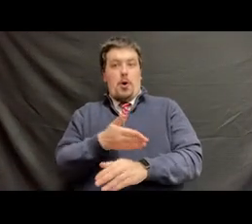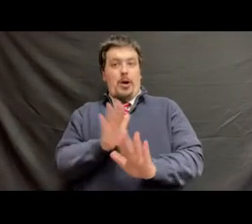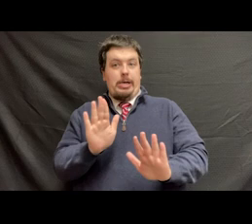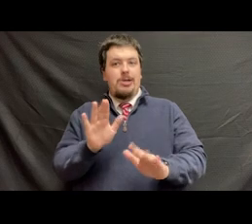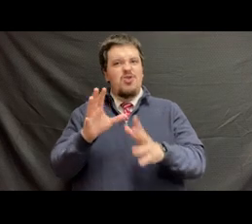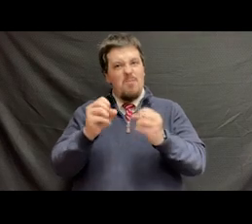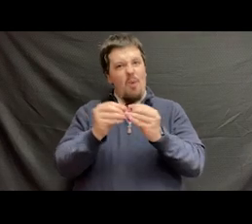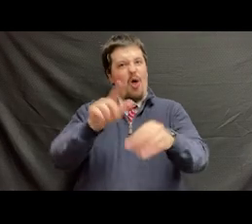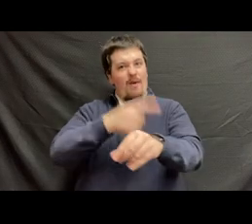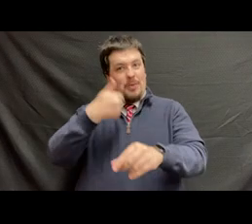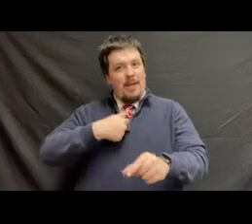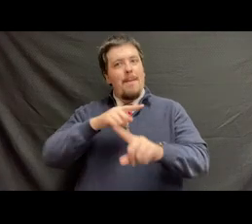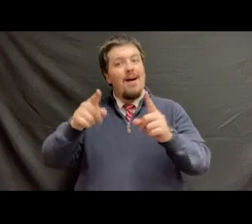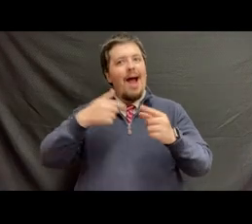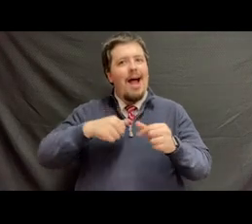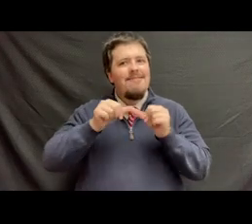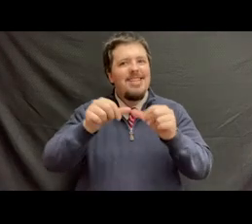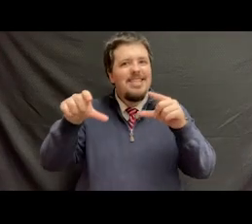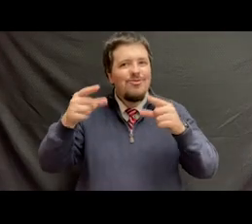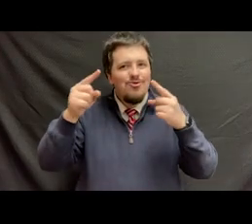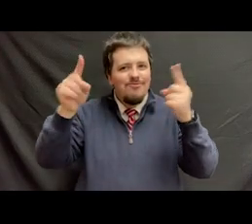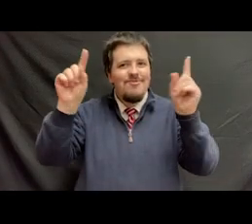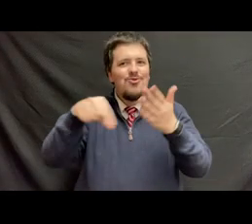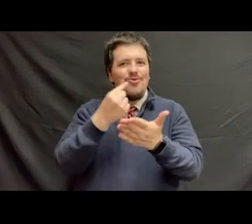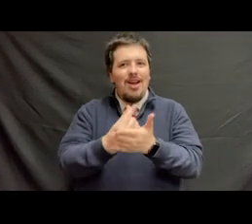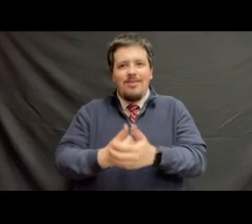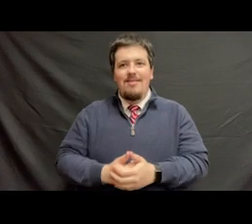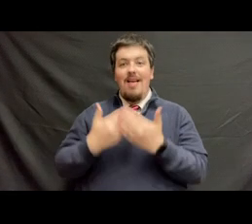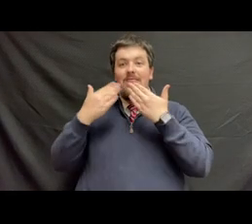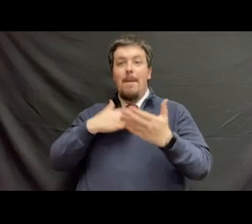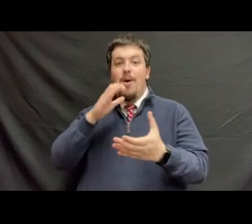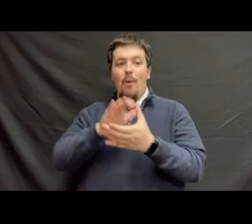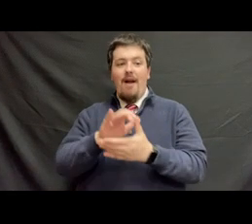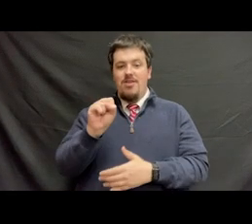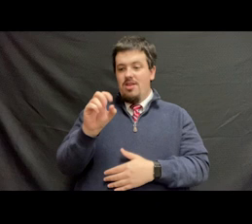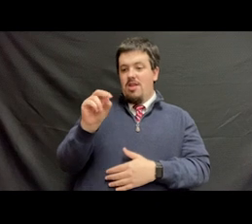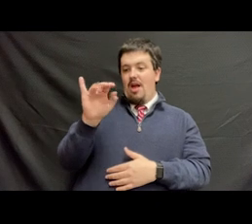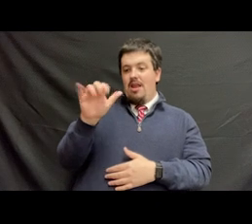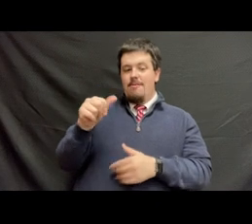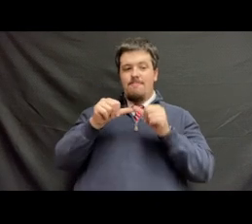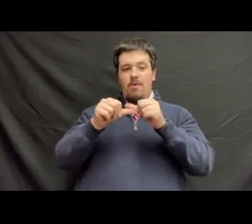It took me a little longer, but hey, I graduated. (clicks tongue) I just wanna say thank you to my wife Sonya for her continued love and support.